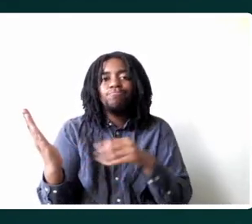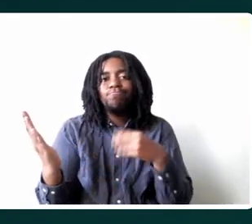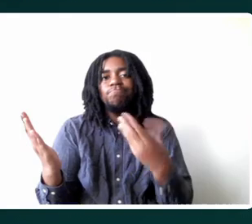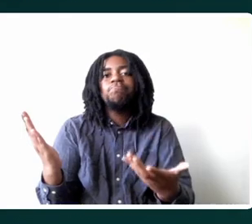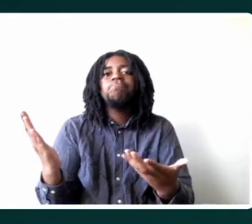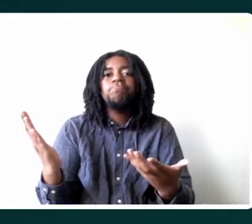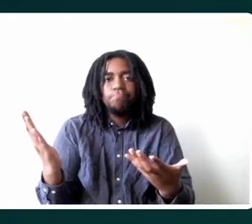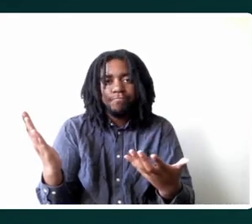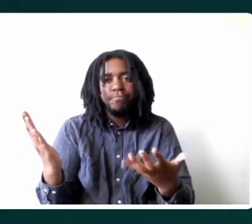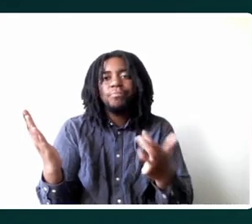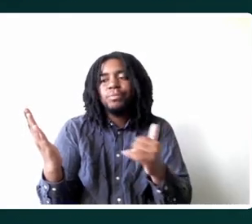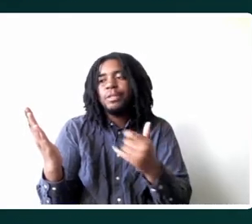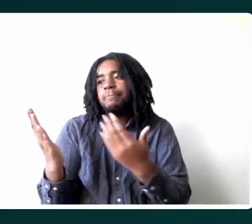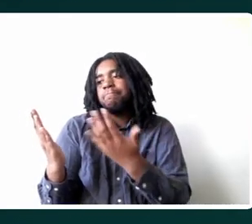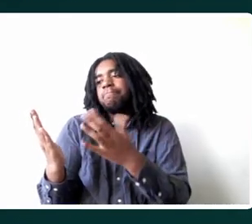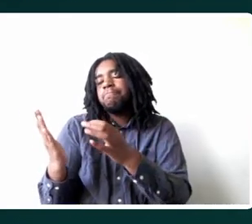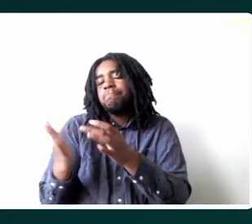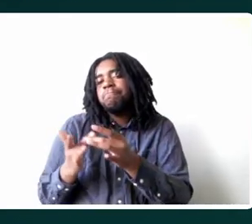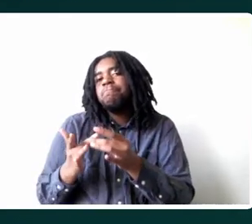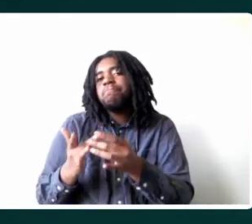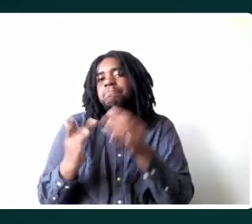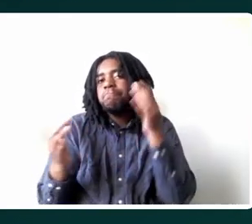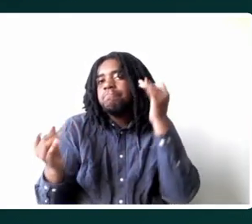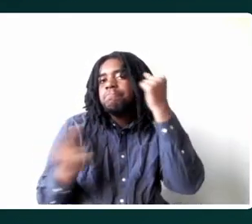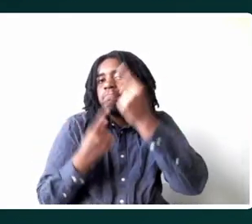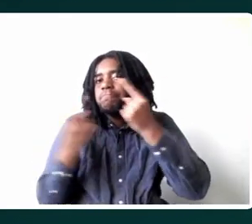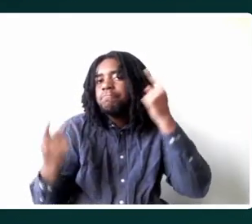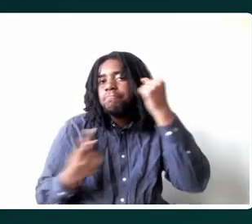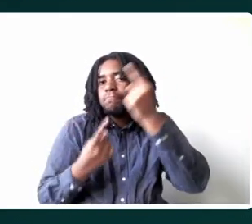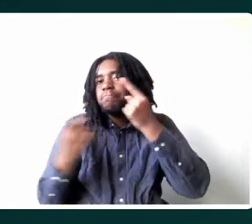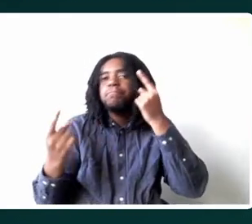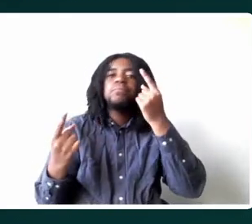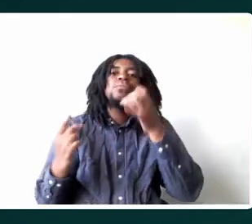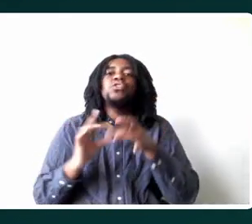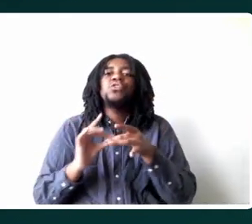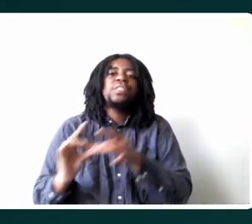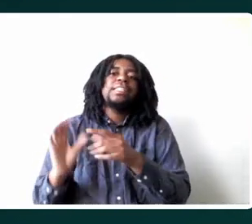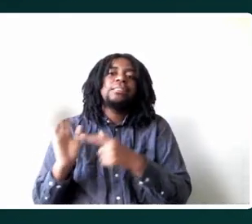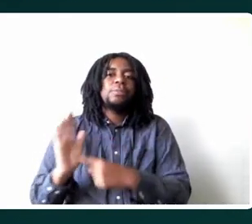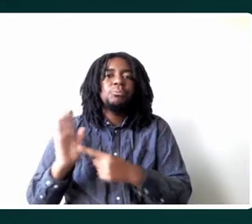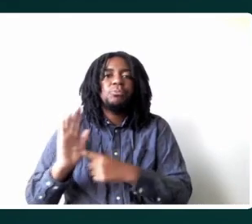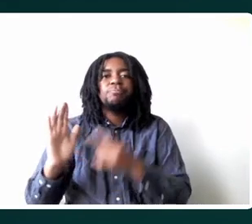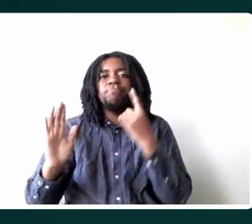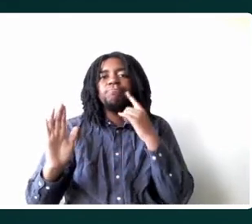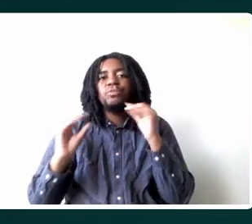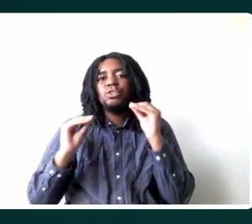guided thinking around the exhibition for teachers and their students or educators